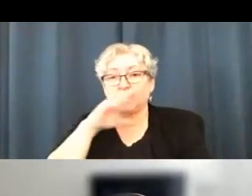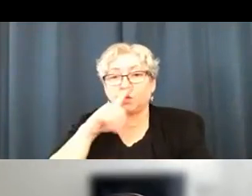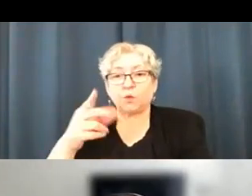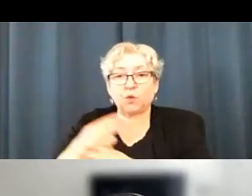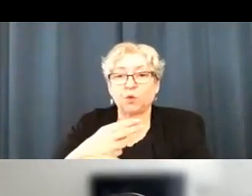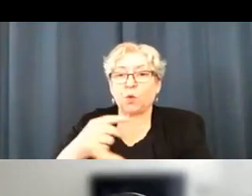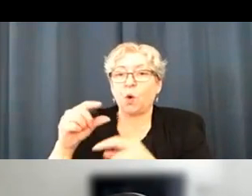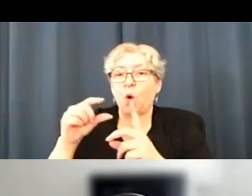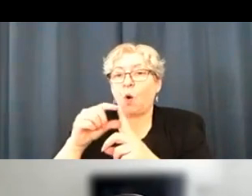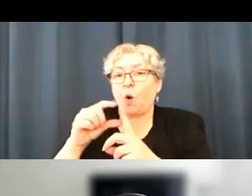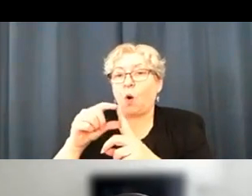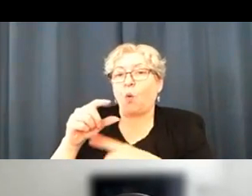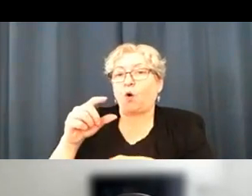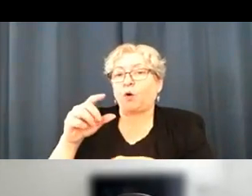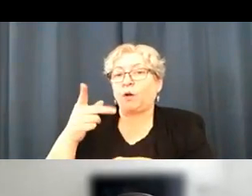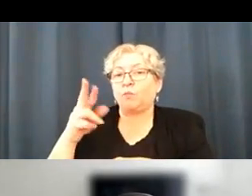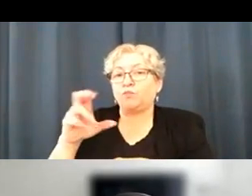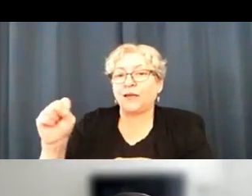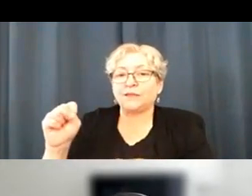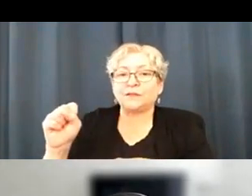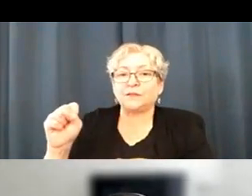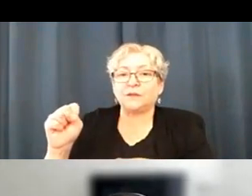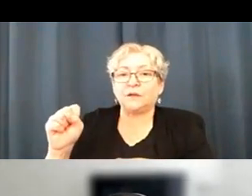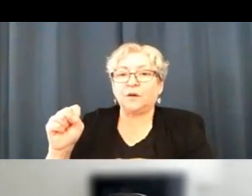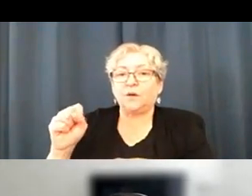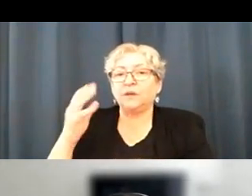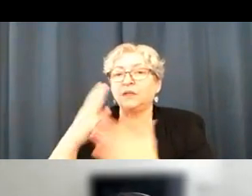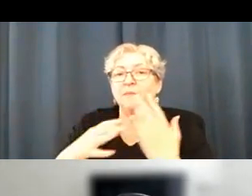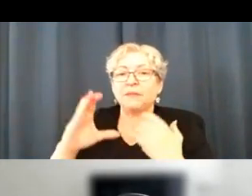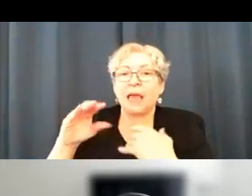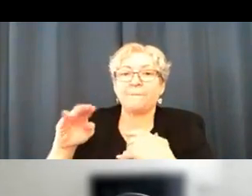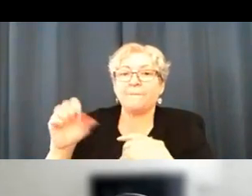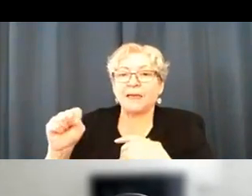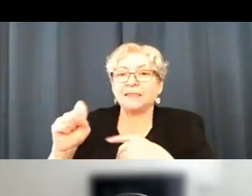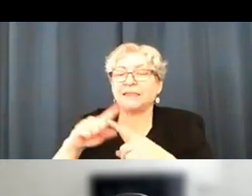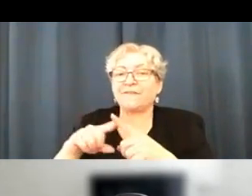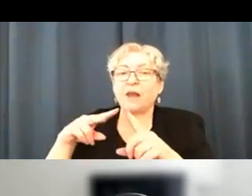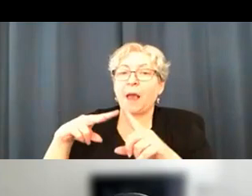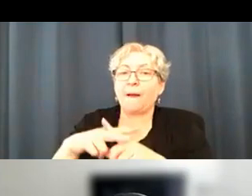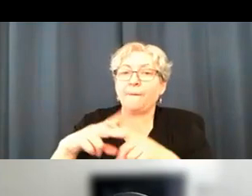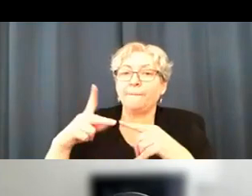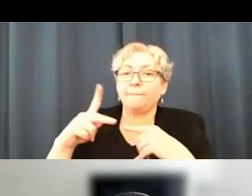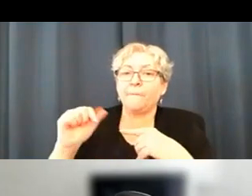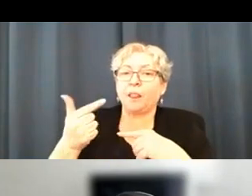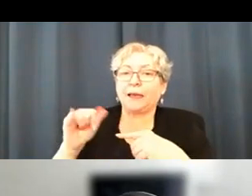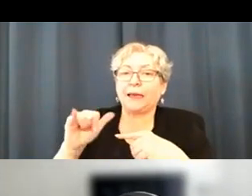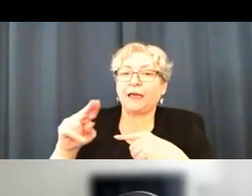or one of the other CMS systems out there, there are going to all of the different plugins you choose, all the themes. They're gonna have some options.